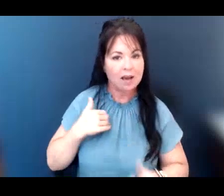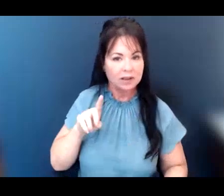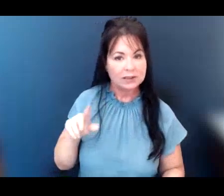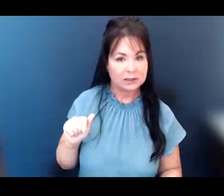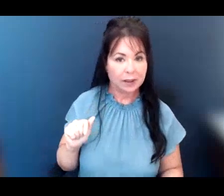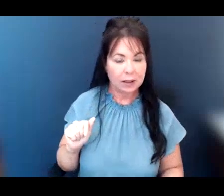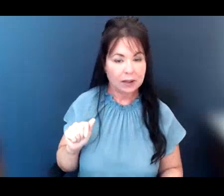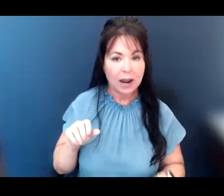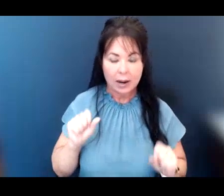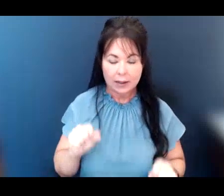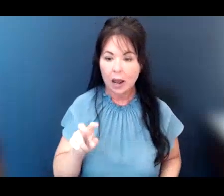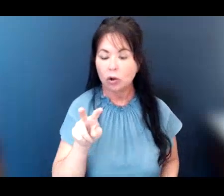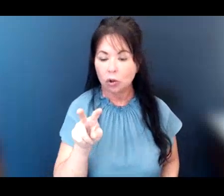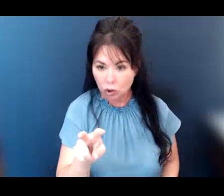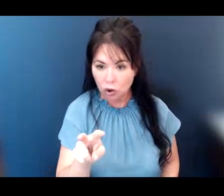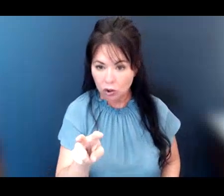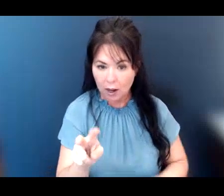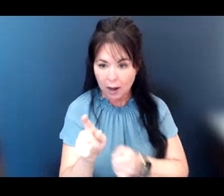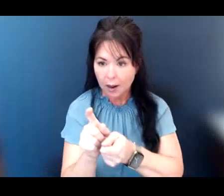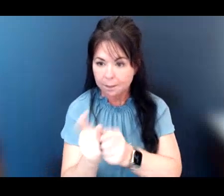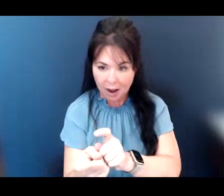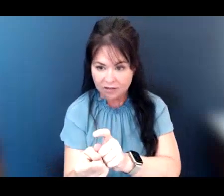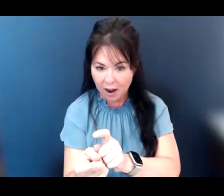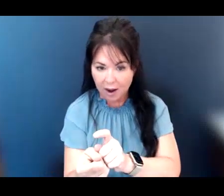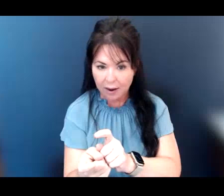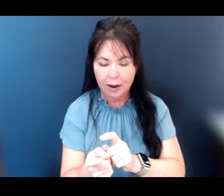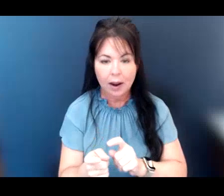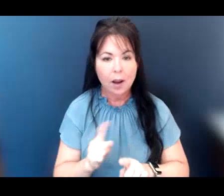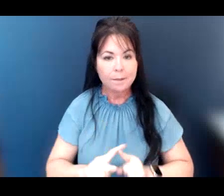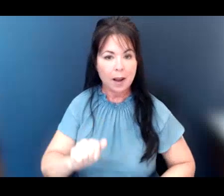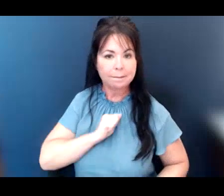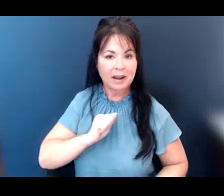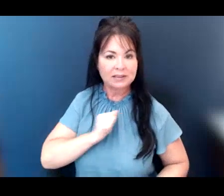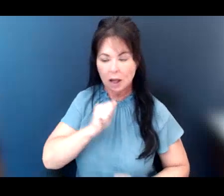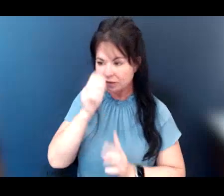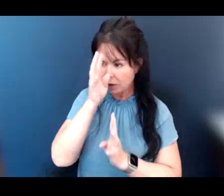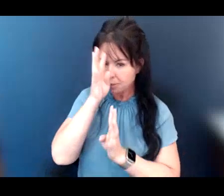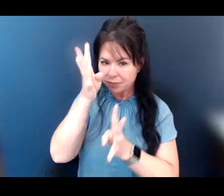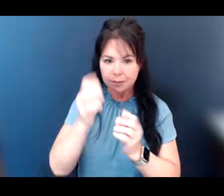But it's not always as easy to actually come up with something on its own. So tools like that can be really helpful to get the process started